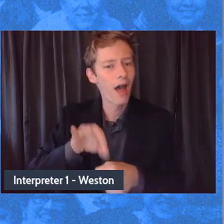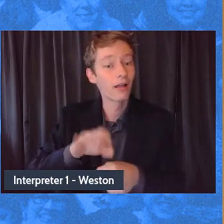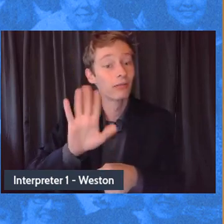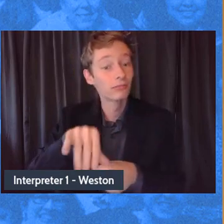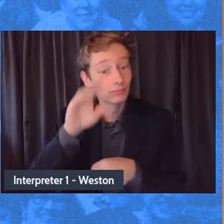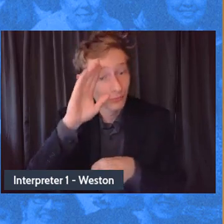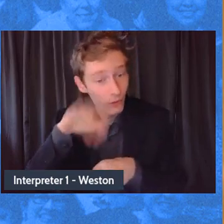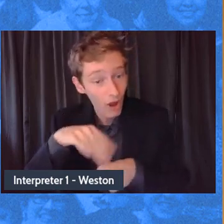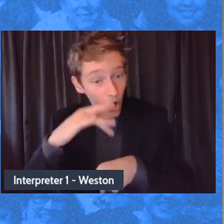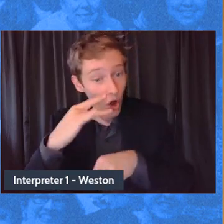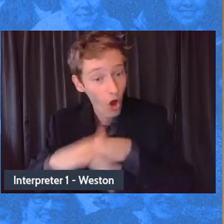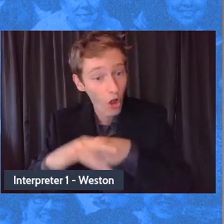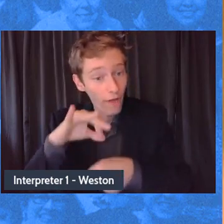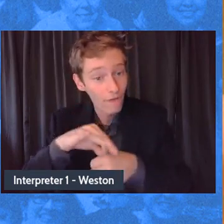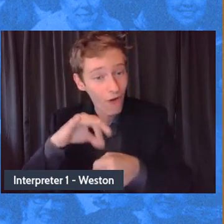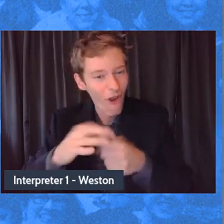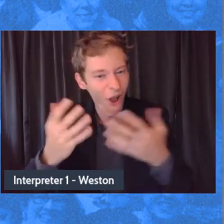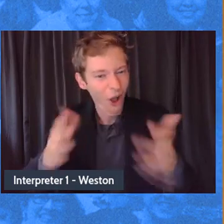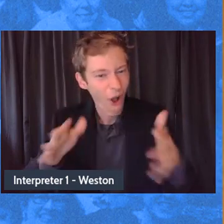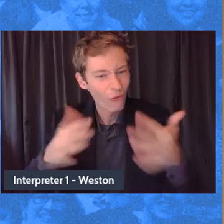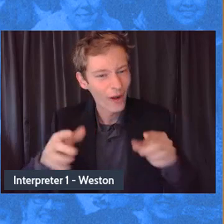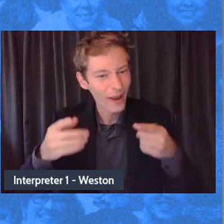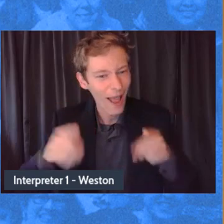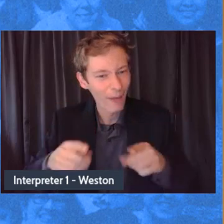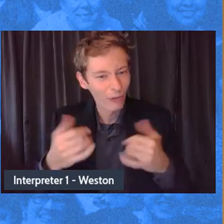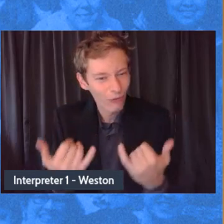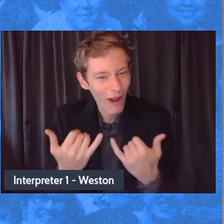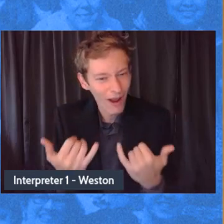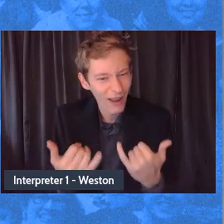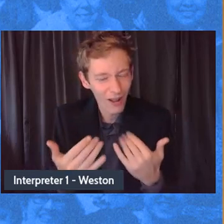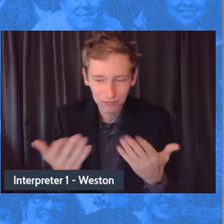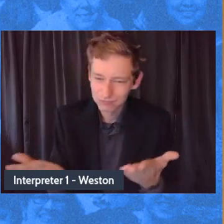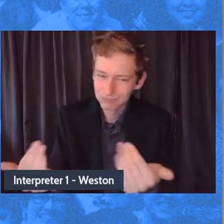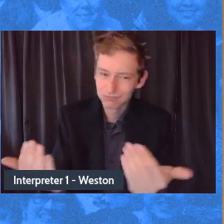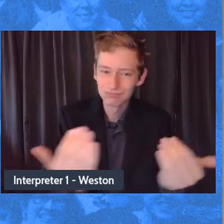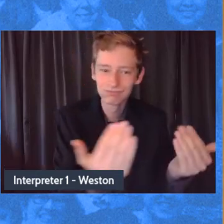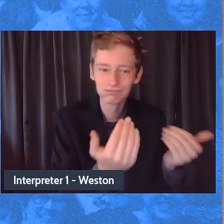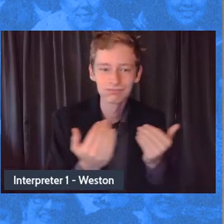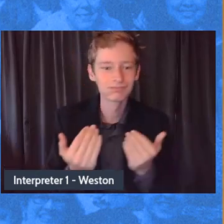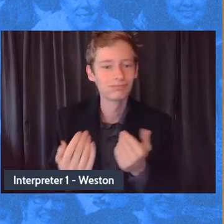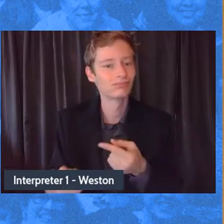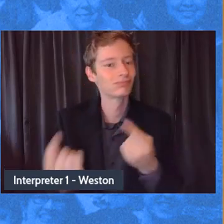So we've got to turn it off, turn it out and sign, seal, and deliver those ballots.